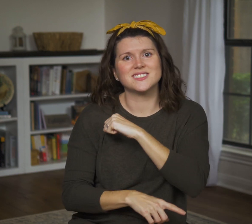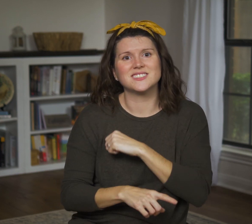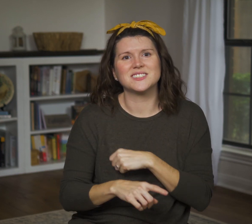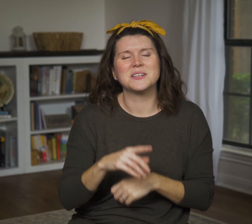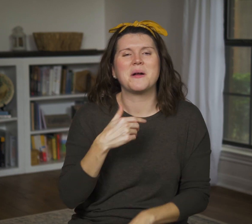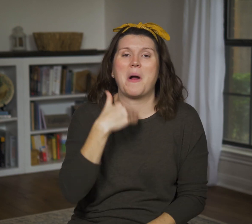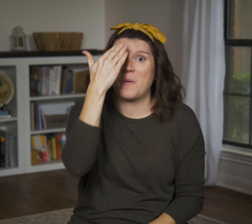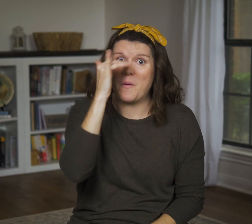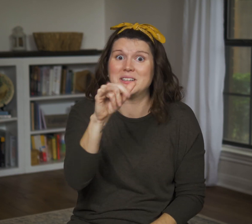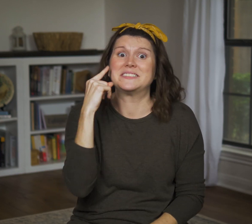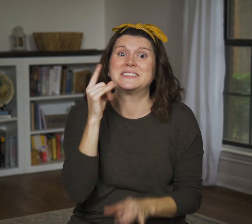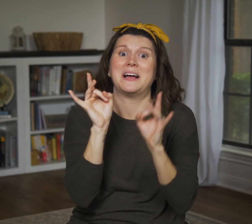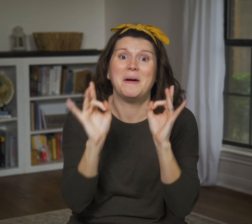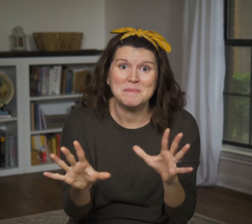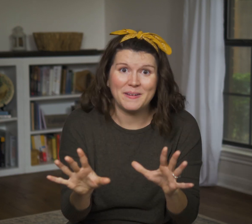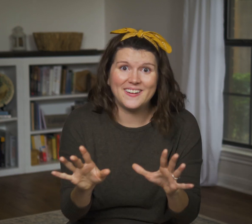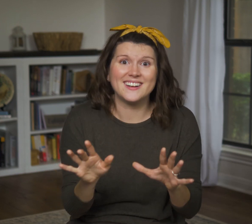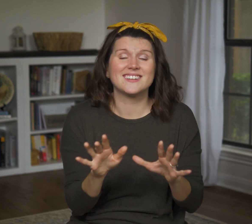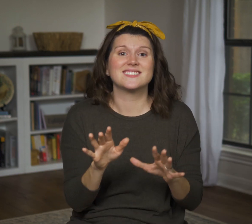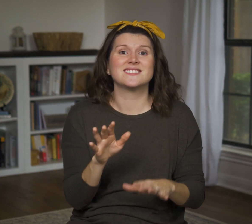And they sound terrible!